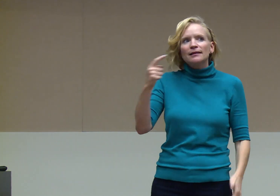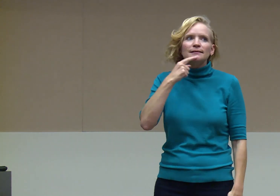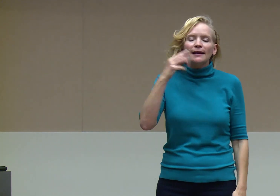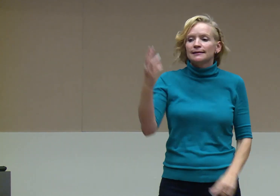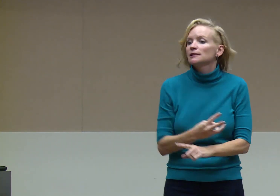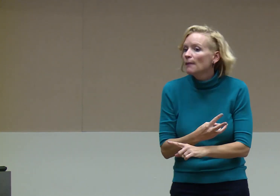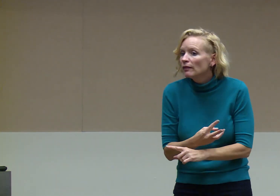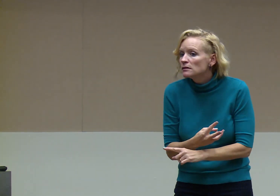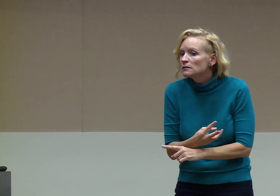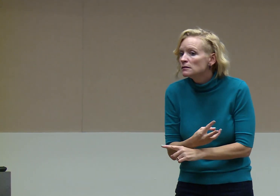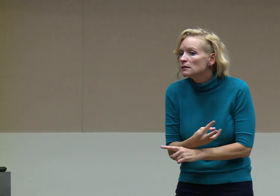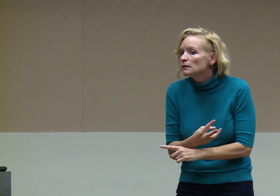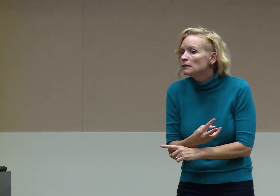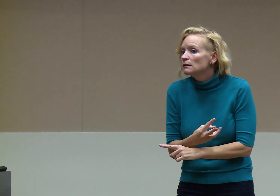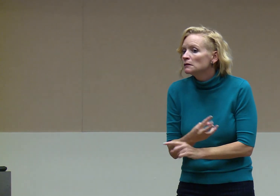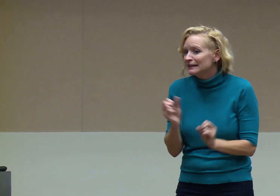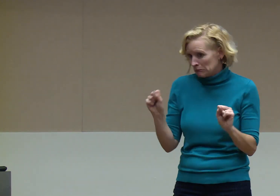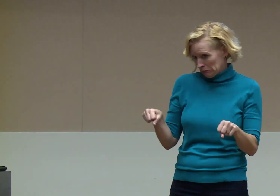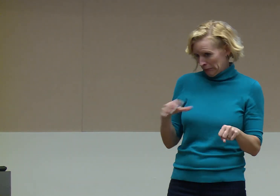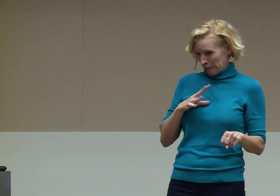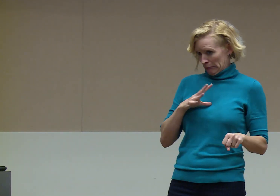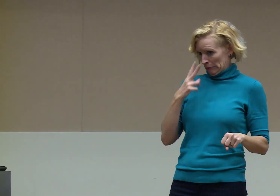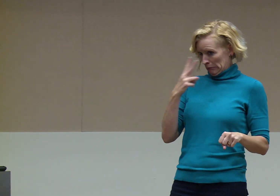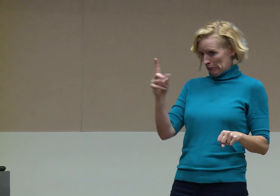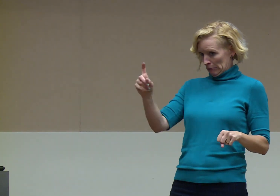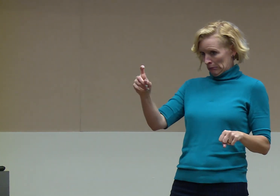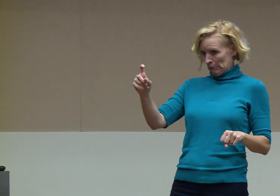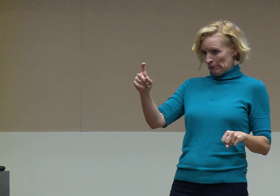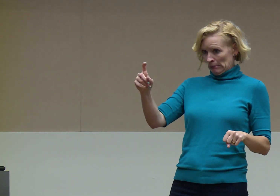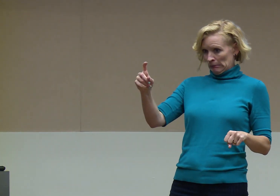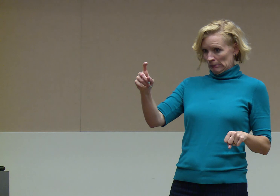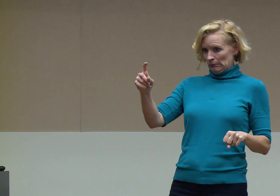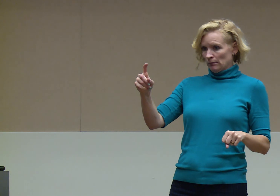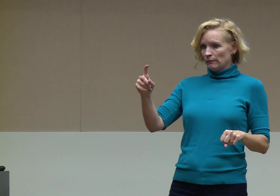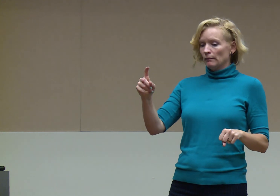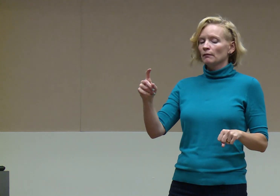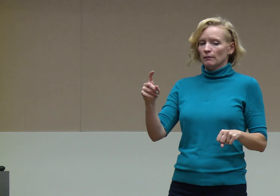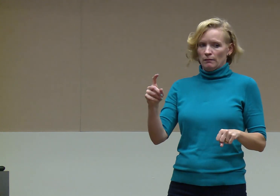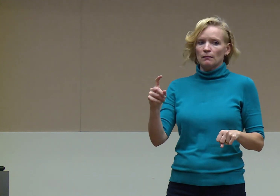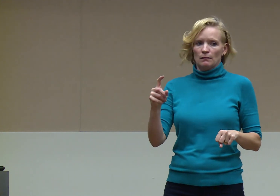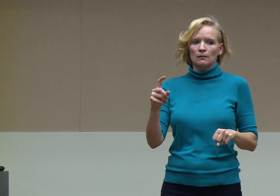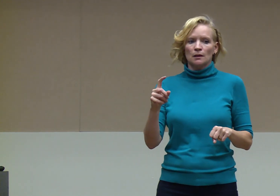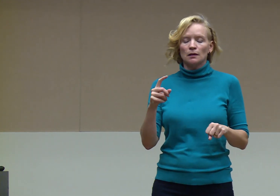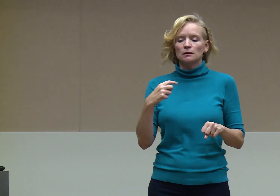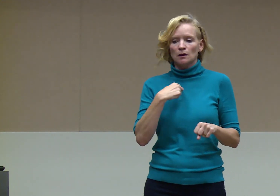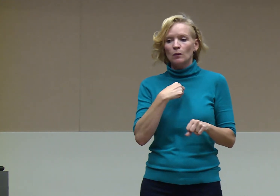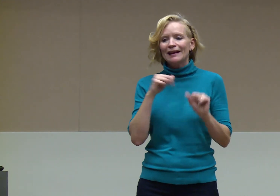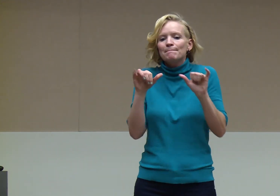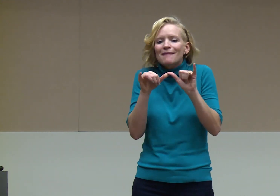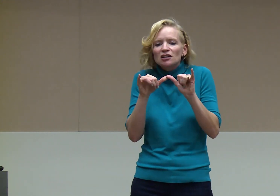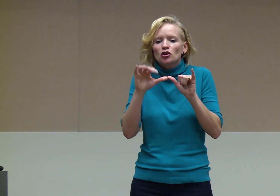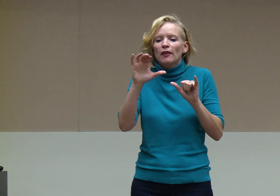suppose at 6 months, we wondered if that was possible. Would they be able to see after that surgery?